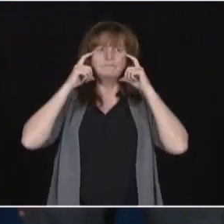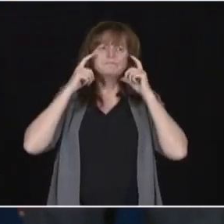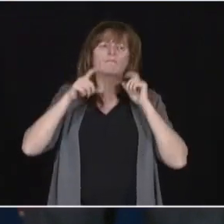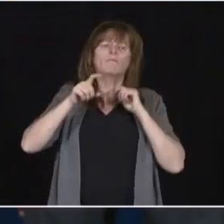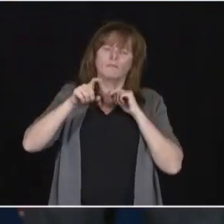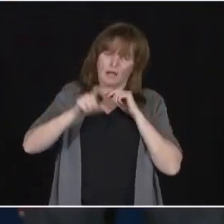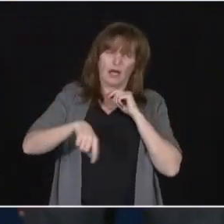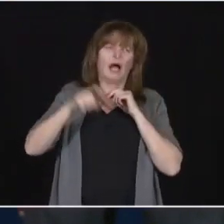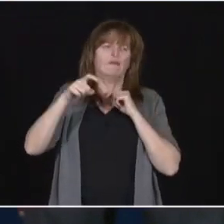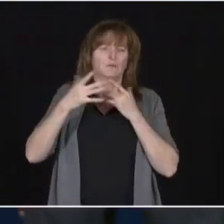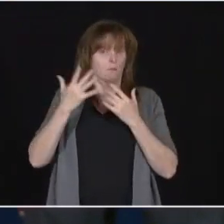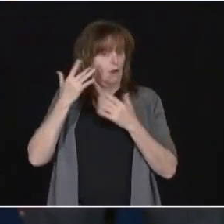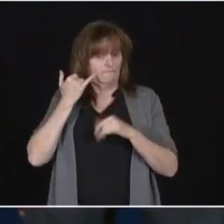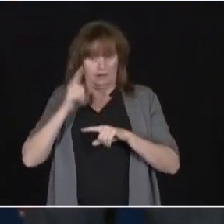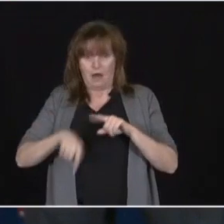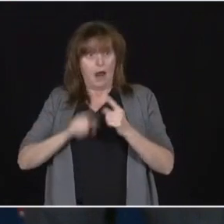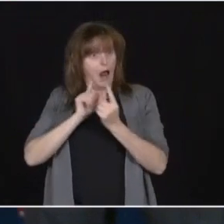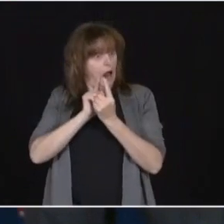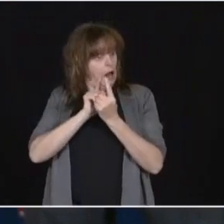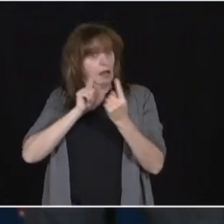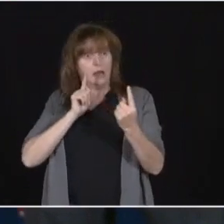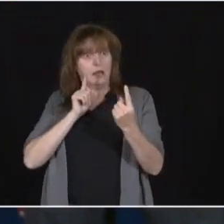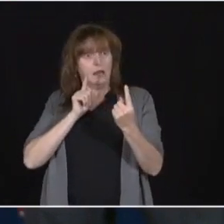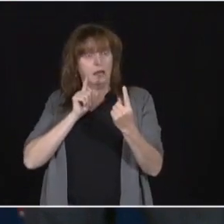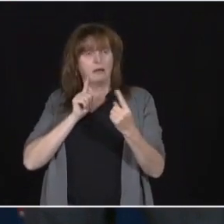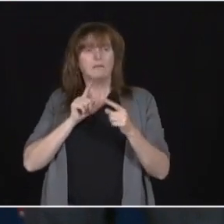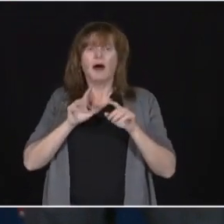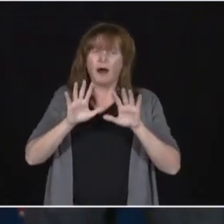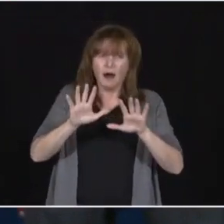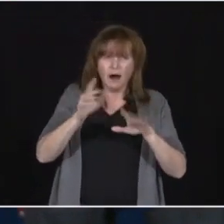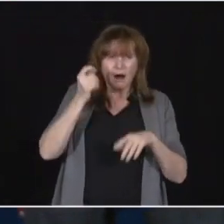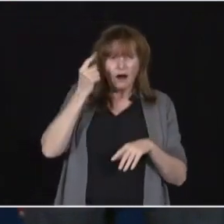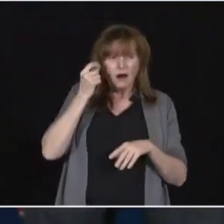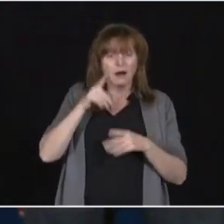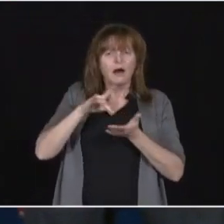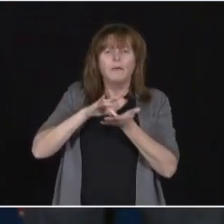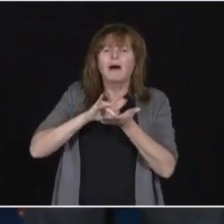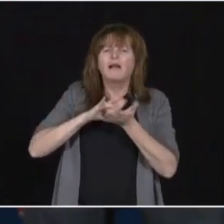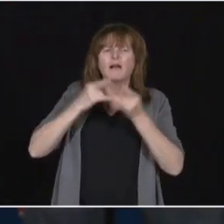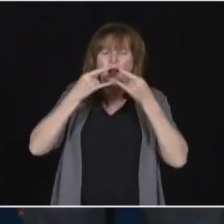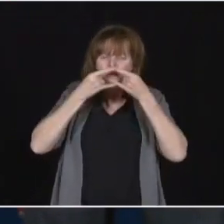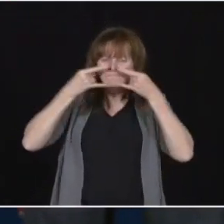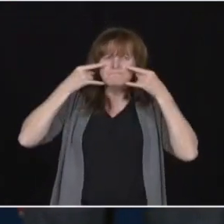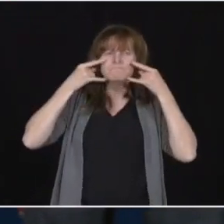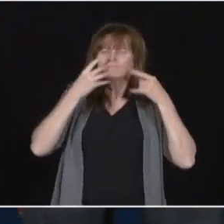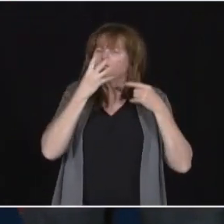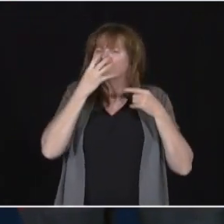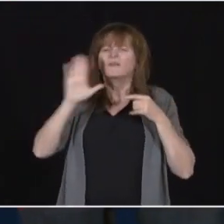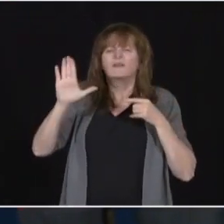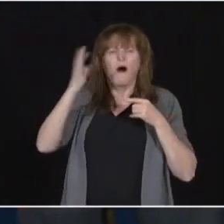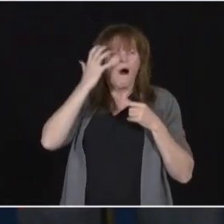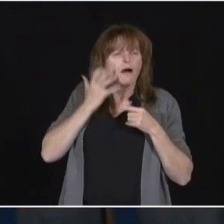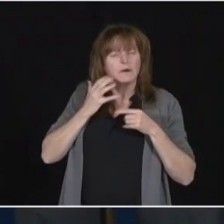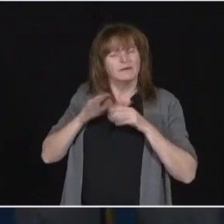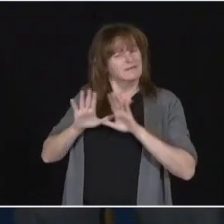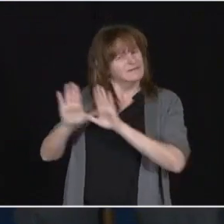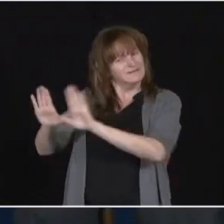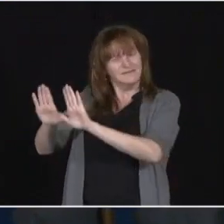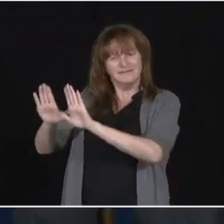These should be reserved for healthcare workers and those providing direct care and first responders. Instead, you should use